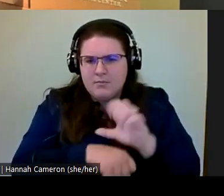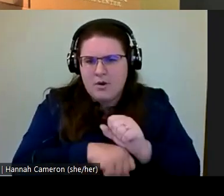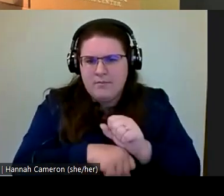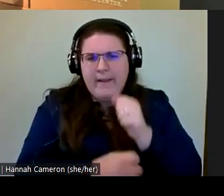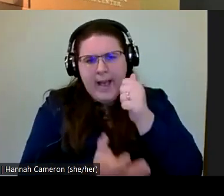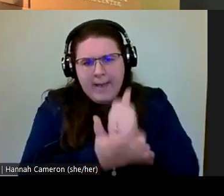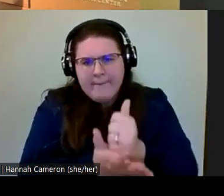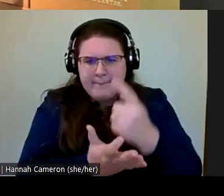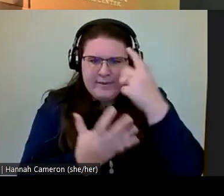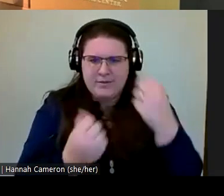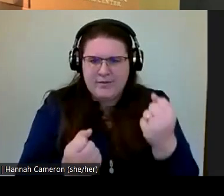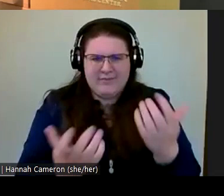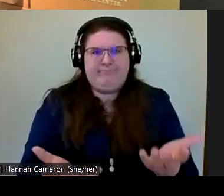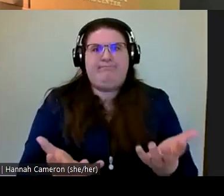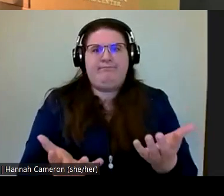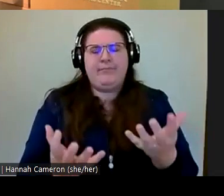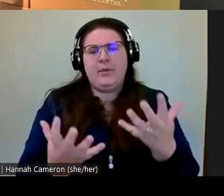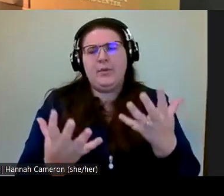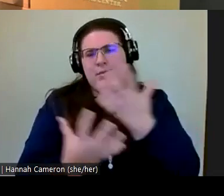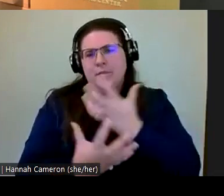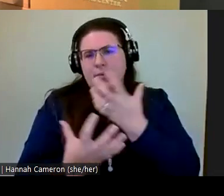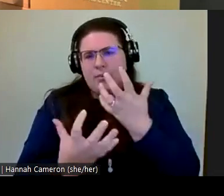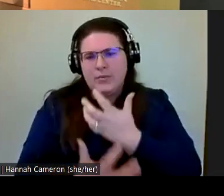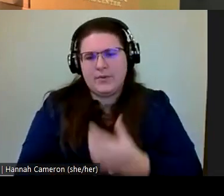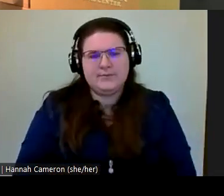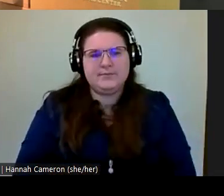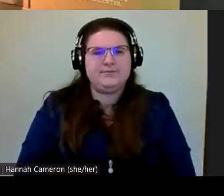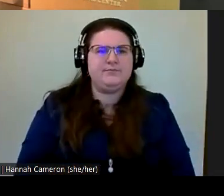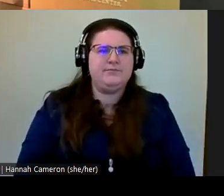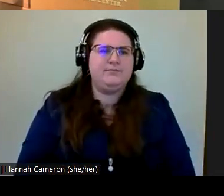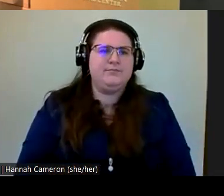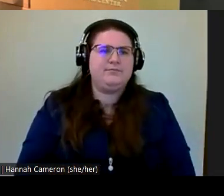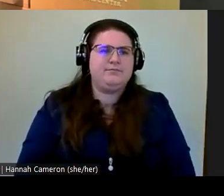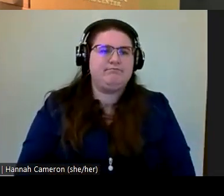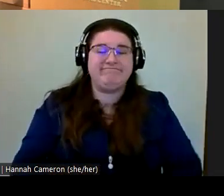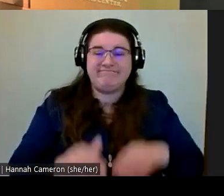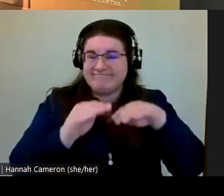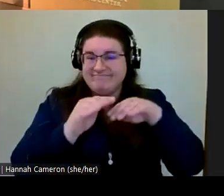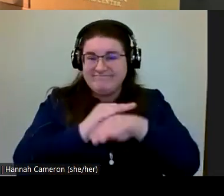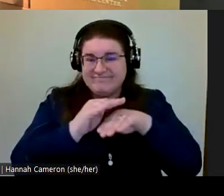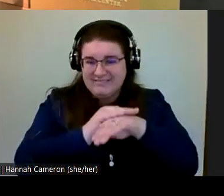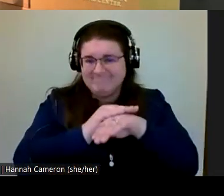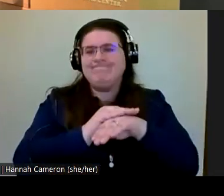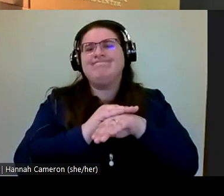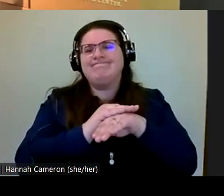we're we're up against we know that access is really challenging uh uh in the United States